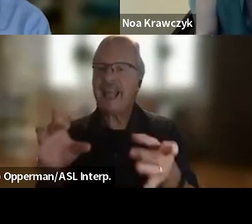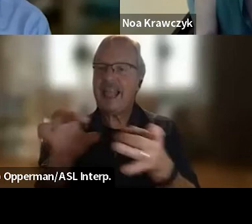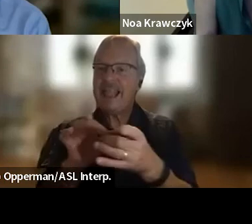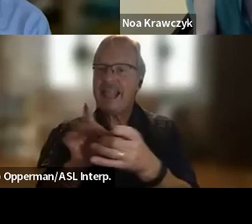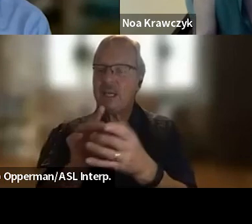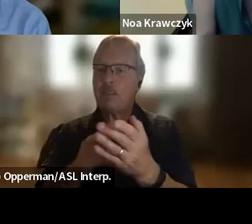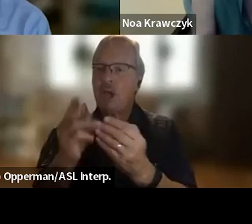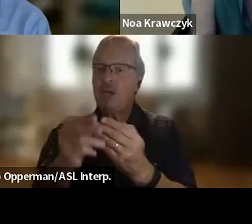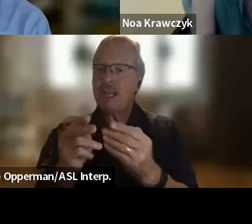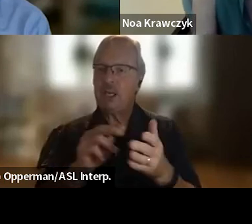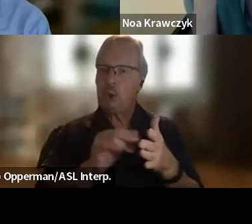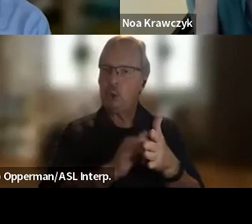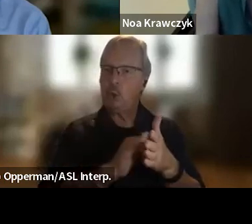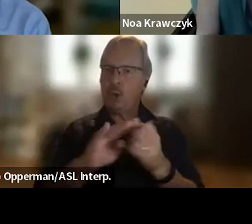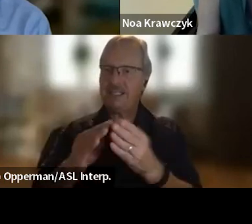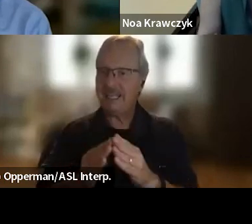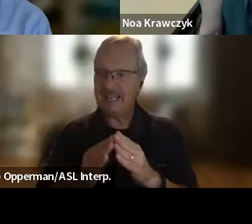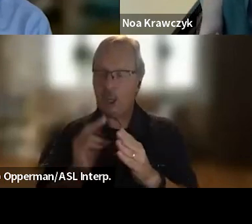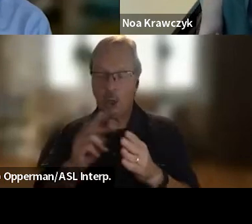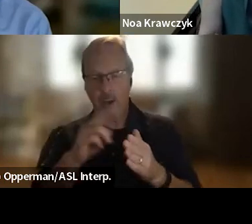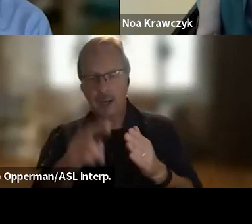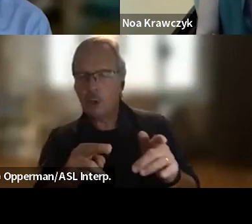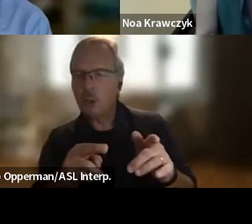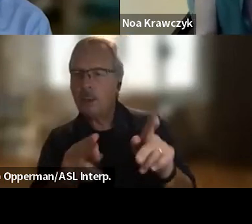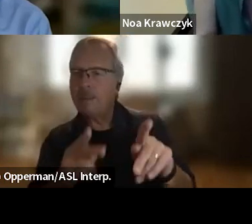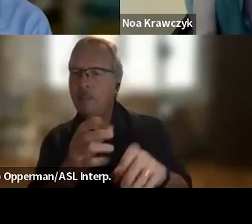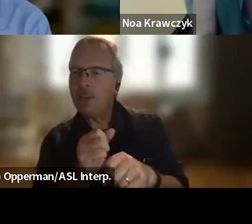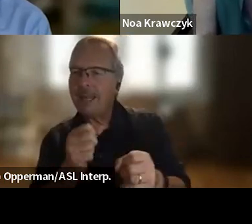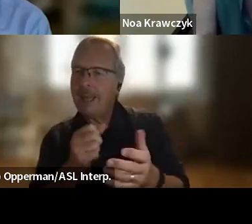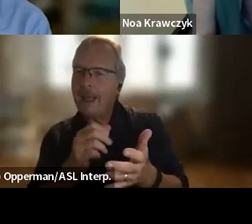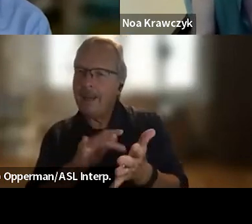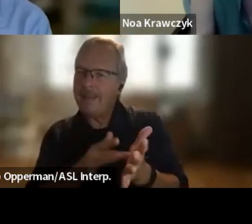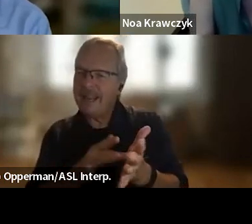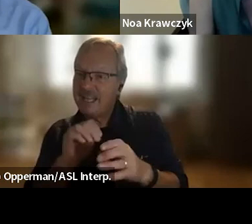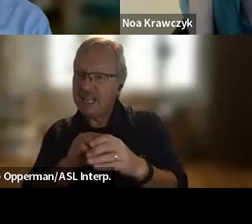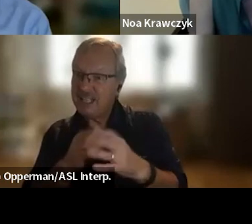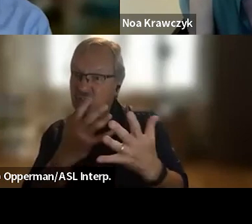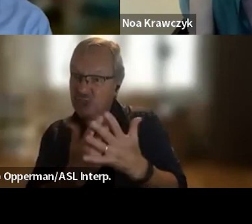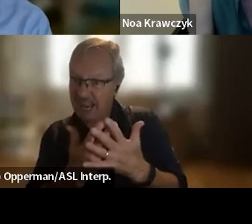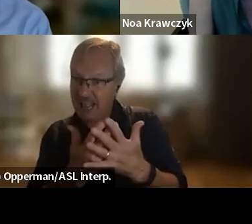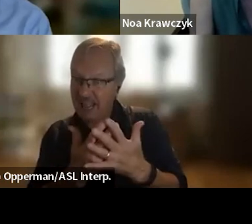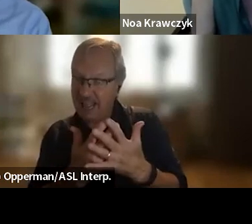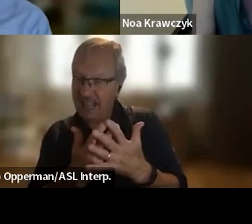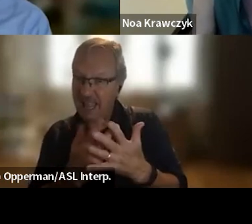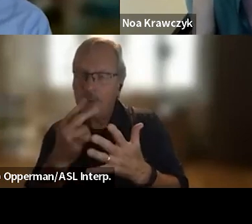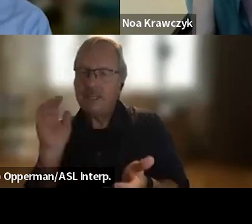looking at outcomes of individuals who receive medications while in jail. And we do see significantly reduced overdose risk